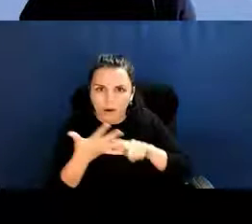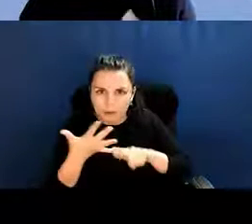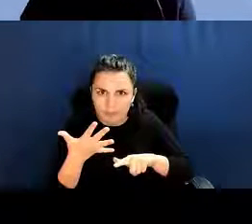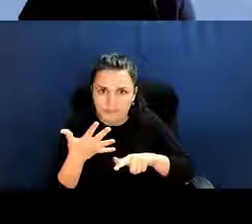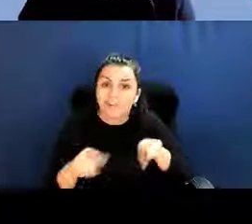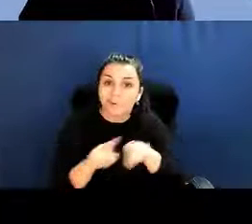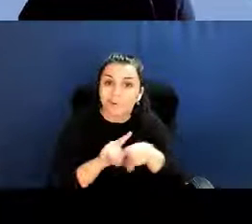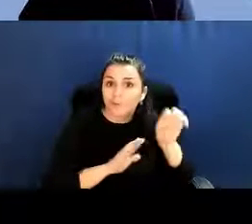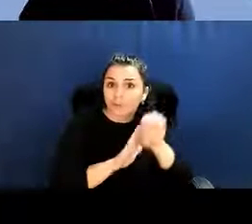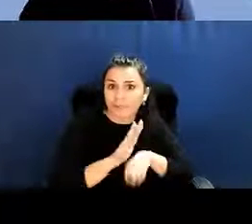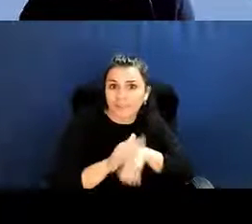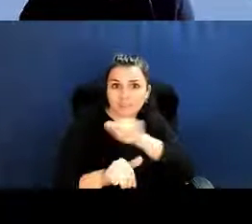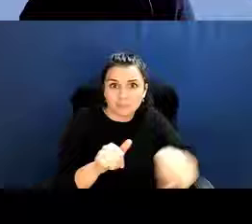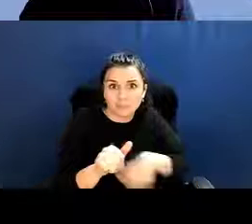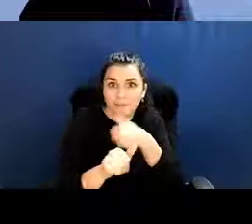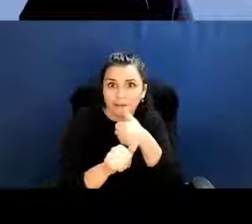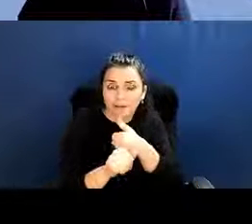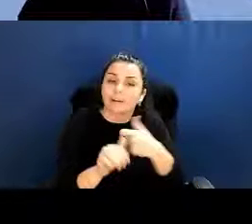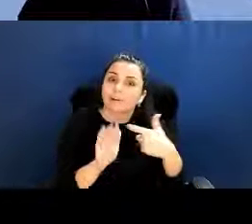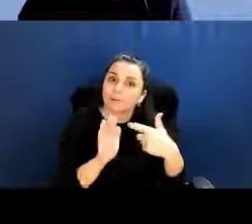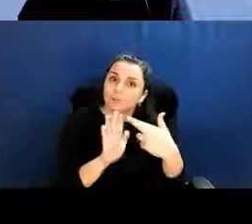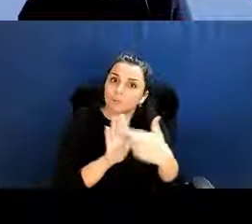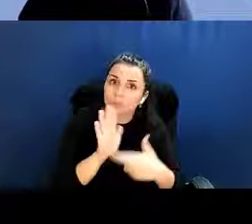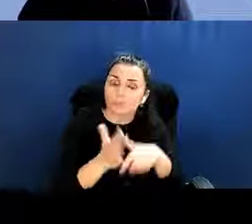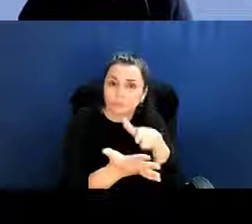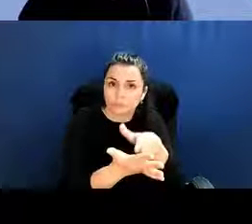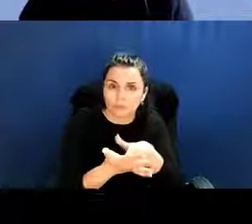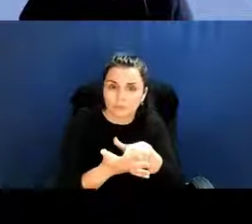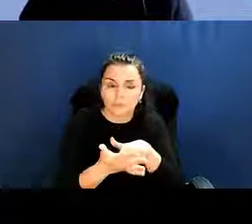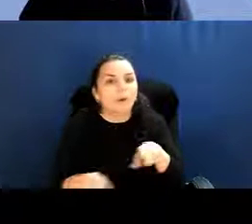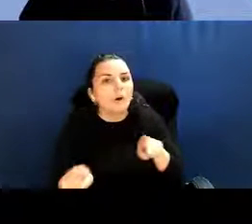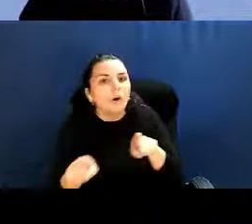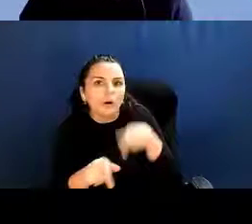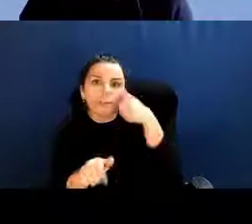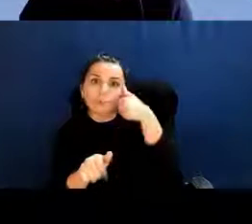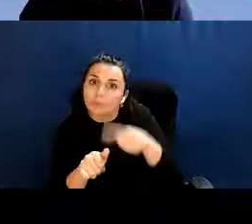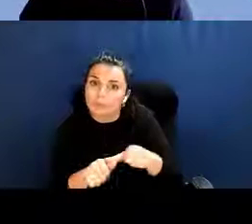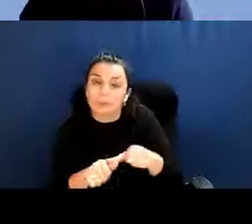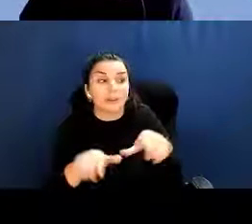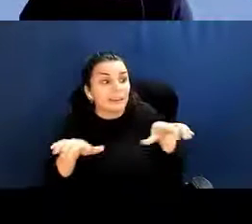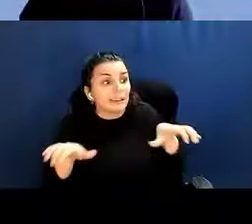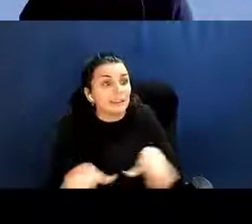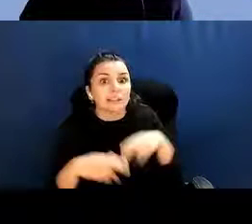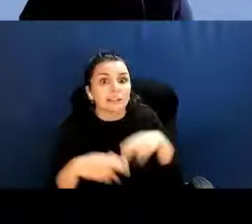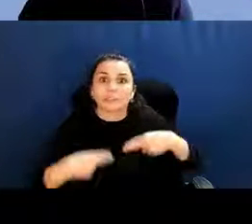You also need to remember that conducting research with human participants is a privilege. It is not a right,